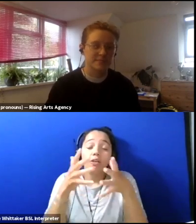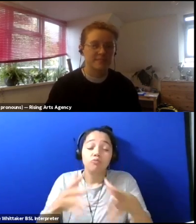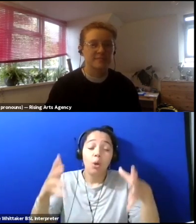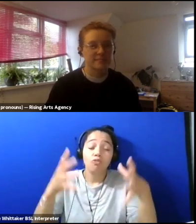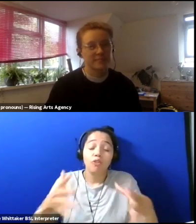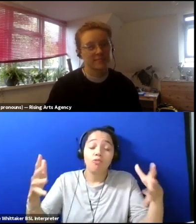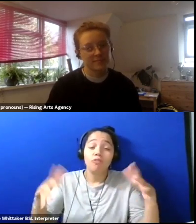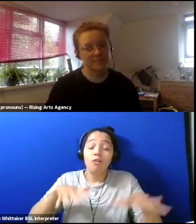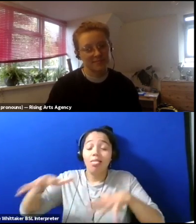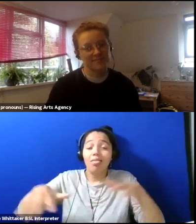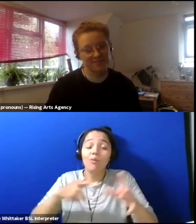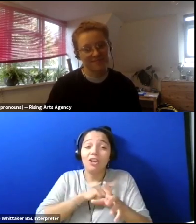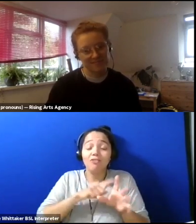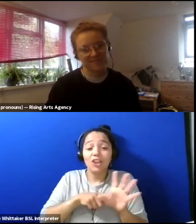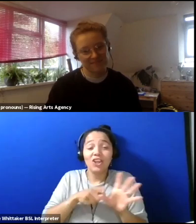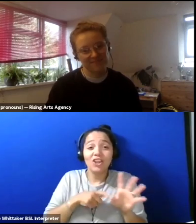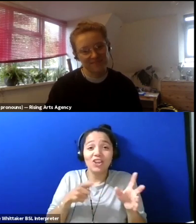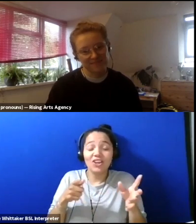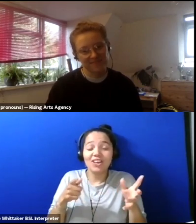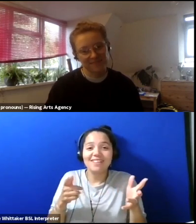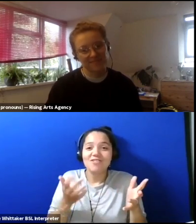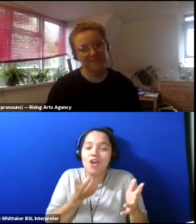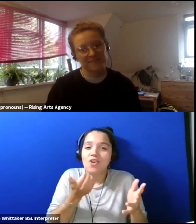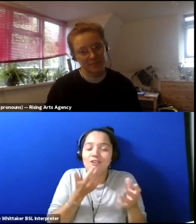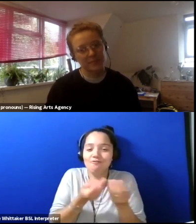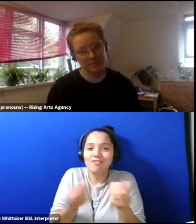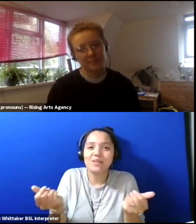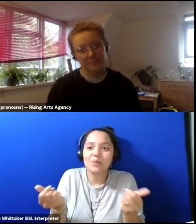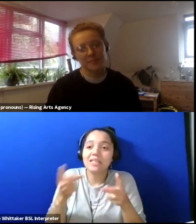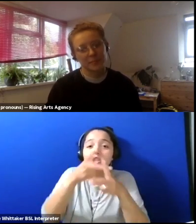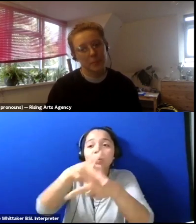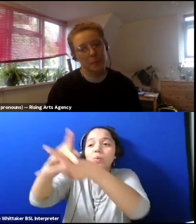grow, but we are very young and sometimes not in enough resources, so yeah.